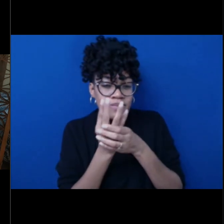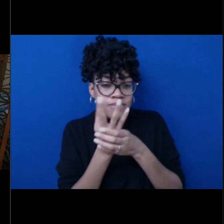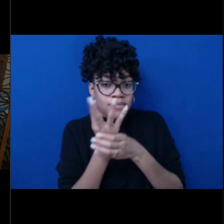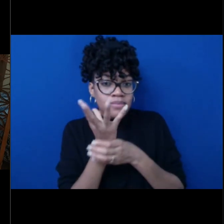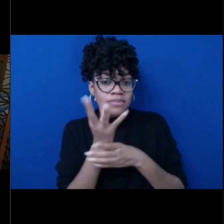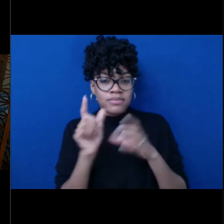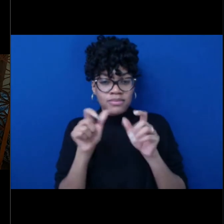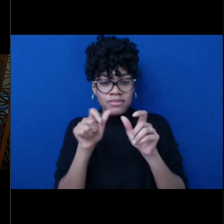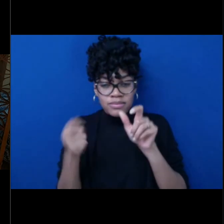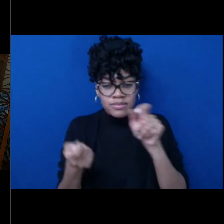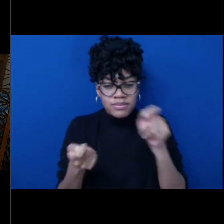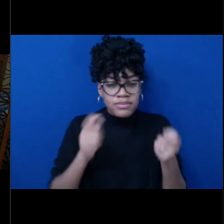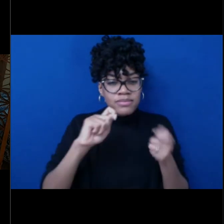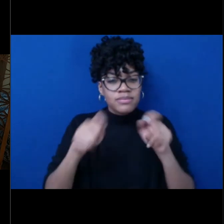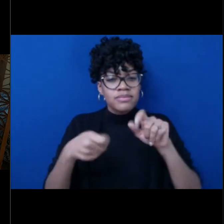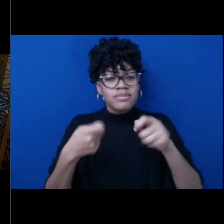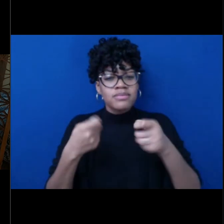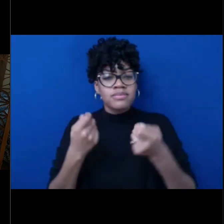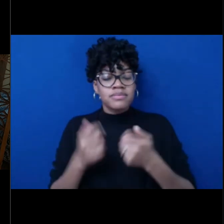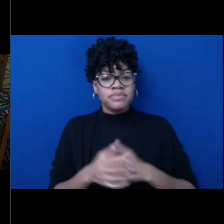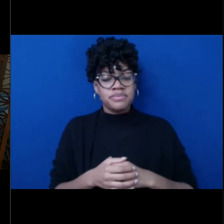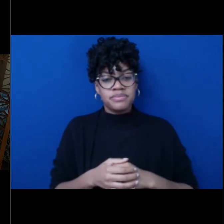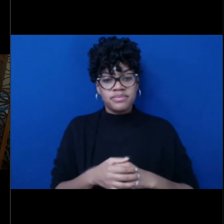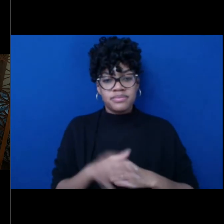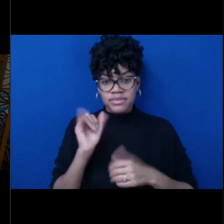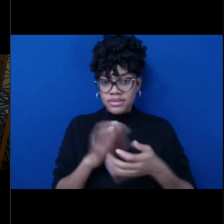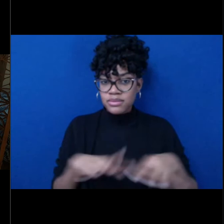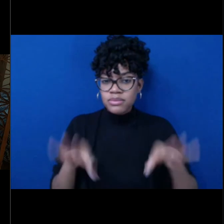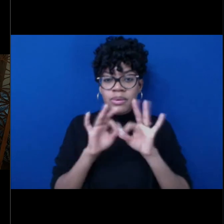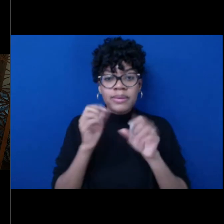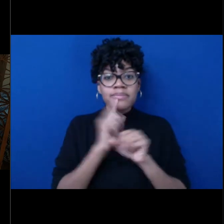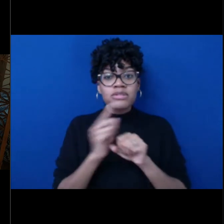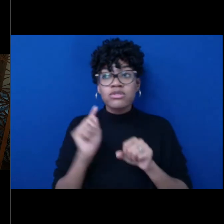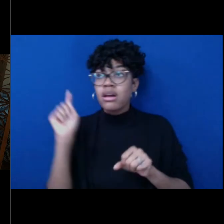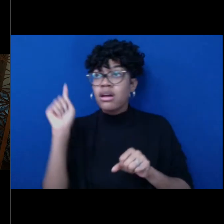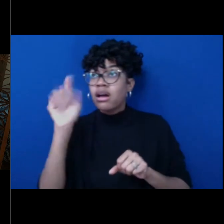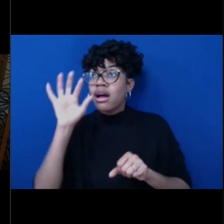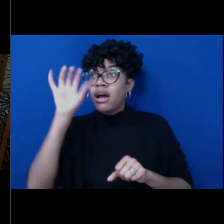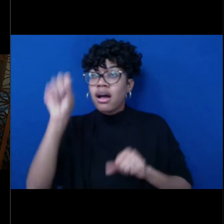to catch those drifters, those plankton that are drifting in the ocean currents.